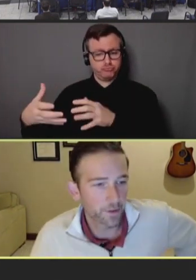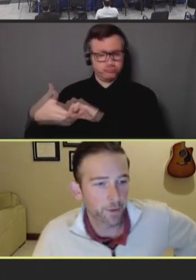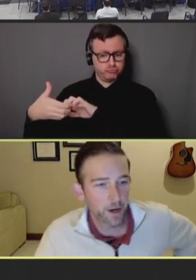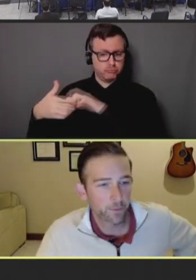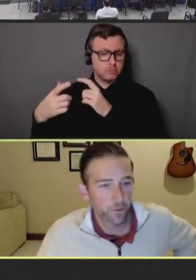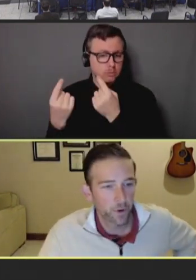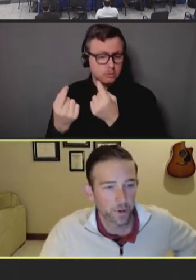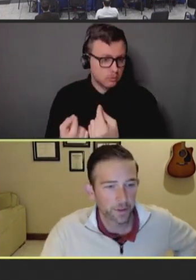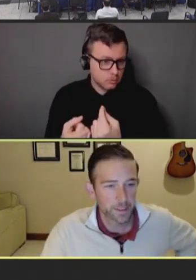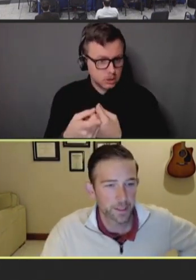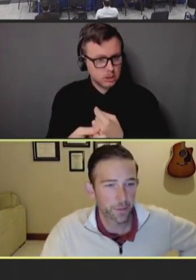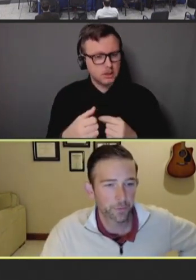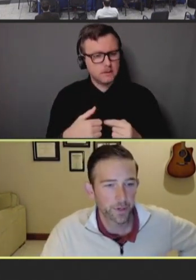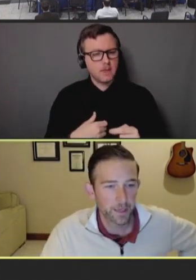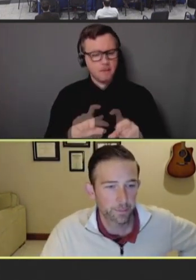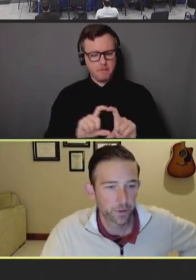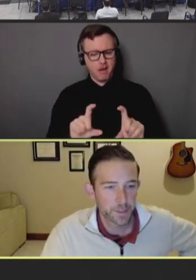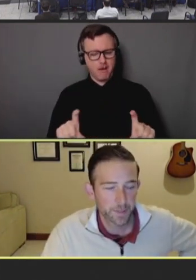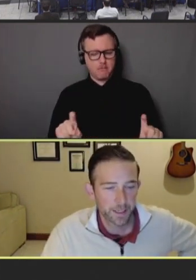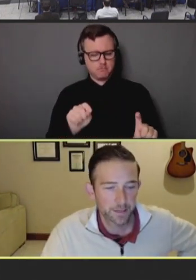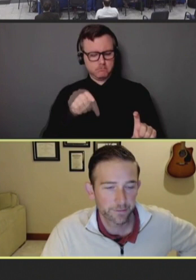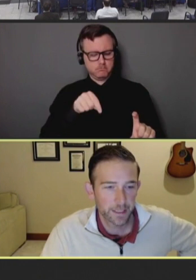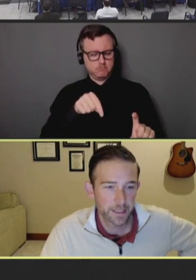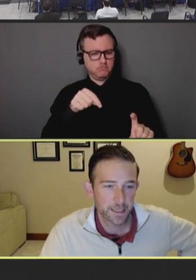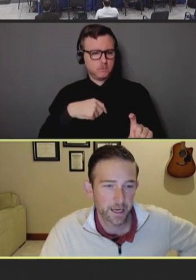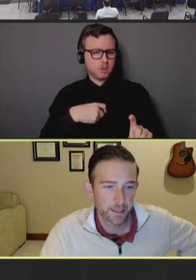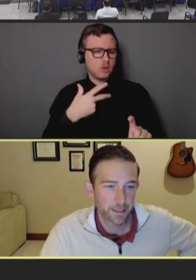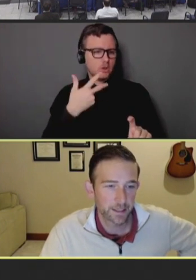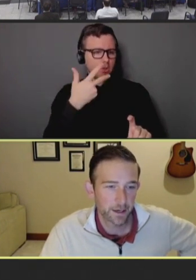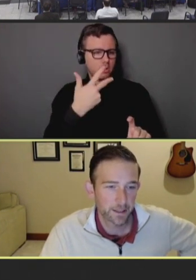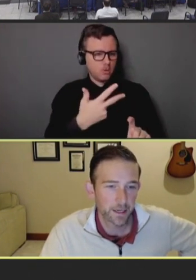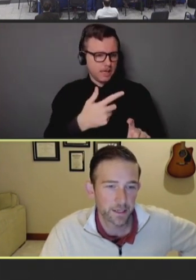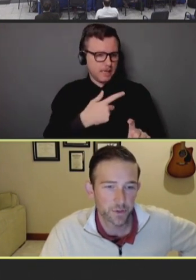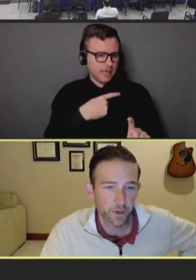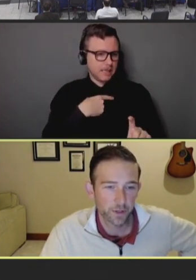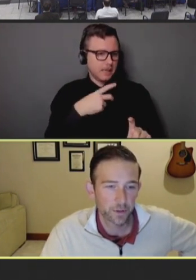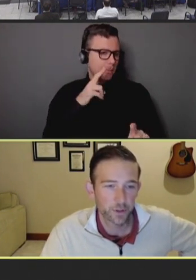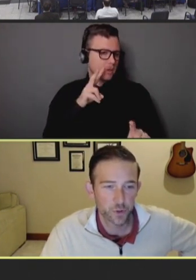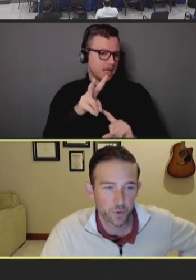bottom row, you'll see three prospectively designed and conducted historical control